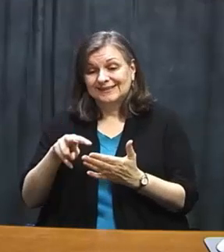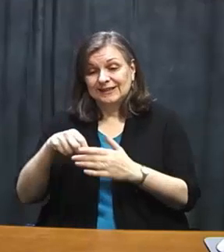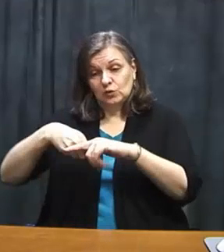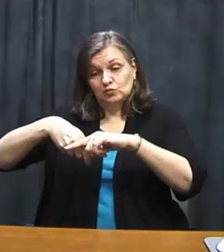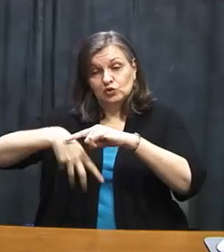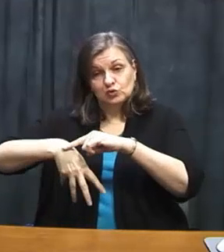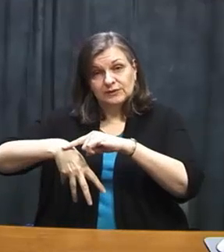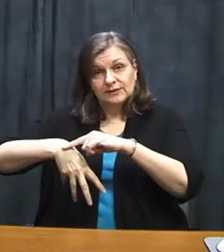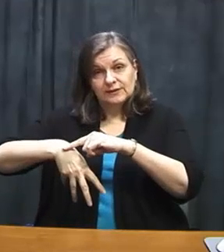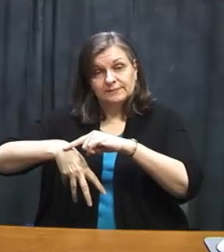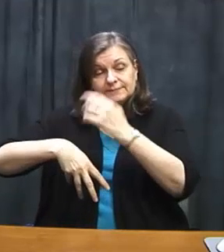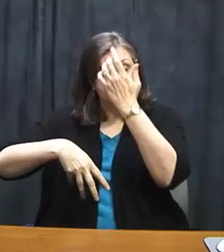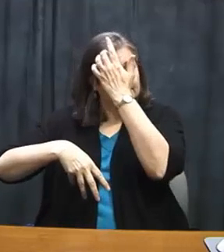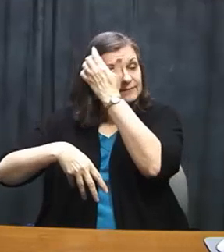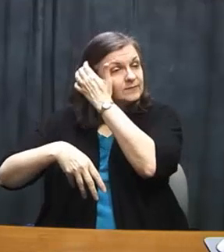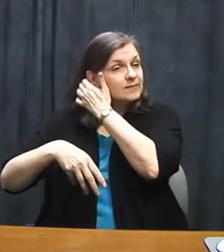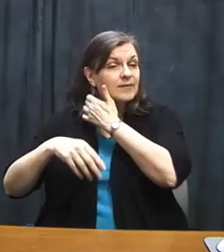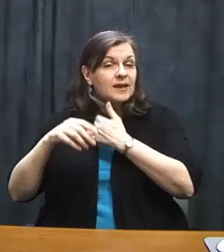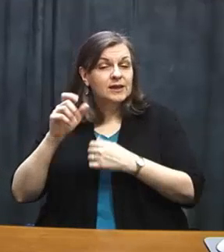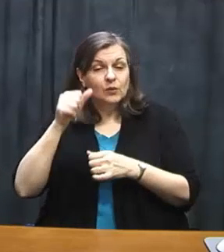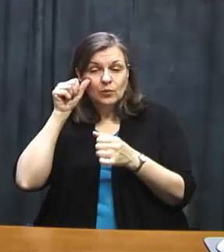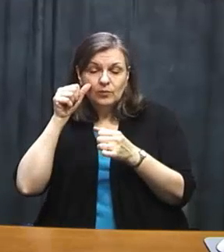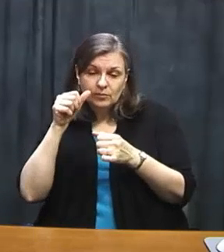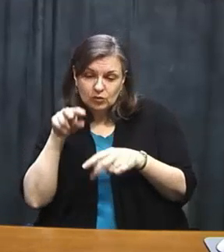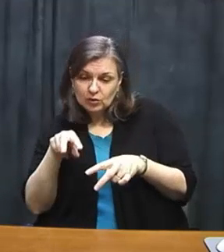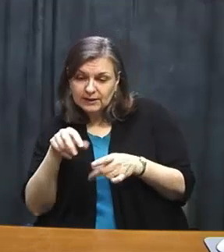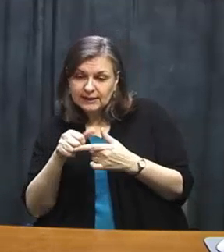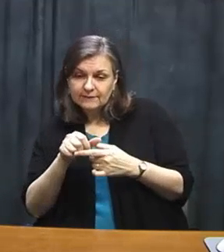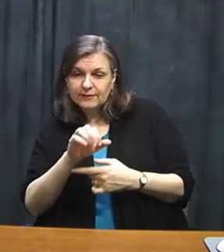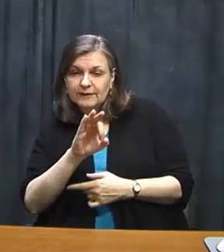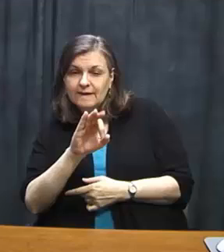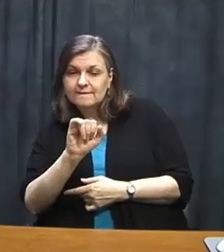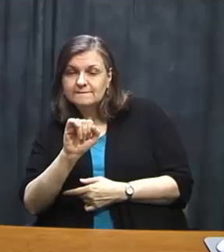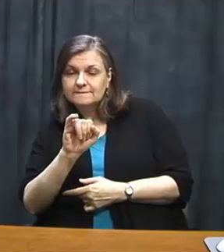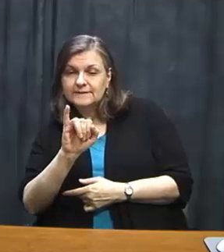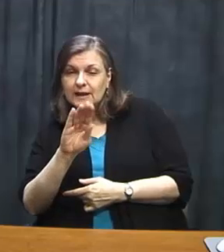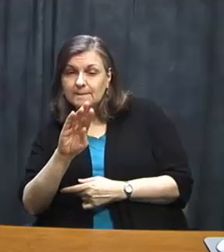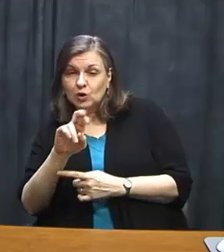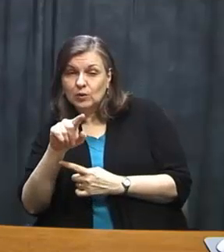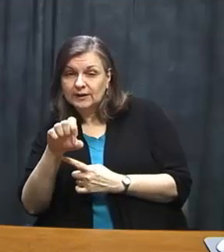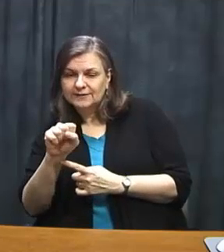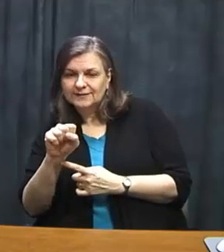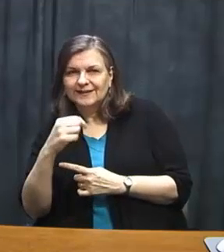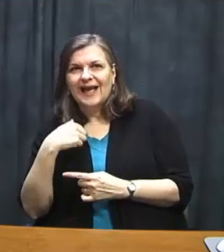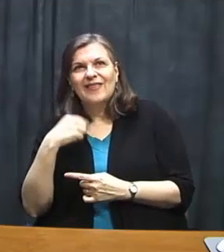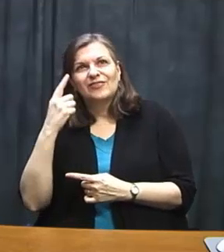you can think about whether or not they are fibrous or hairy -- like I like to think of them -- versus a